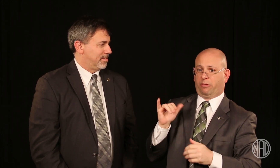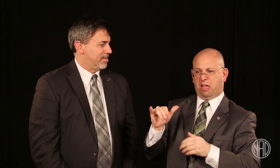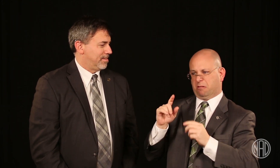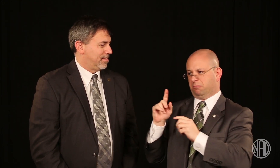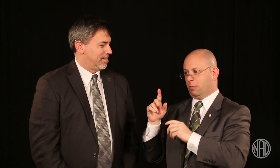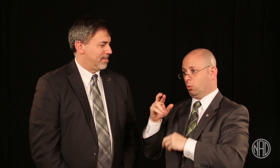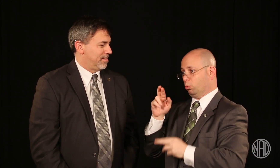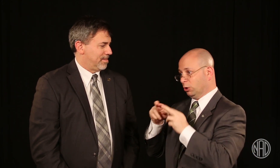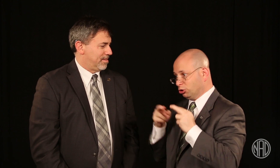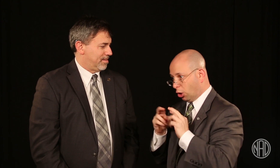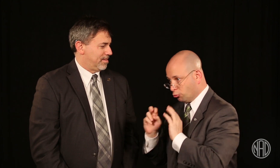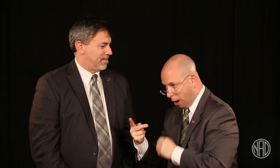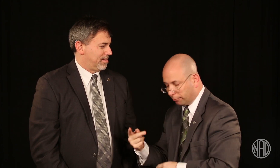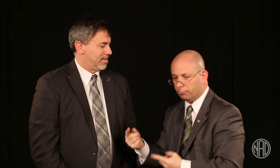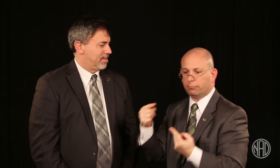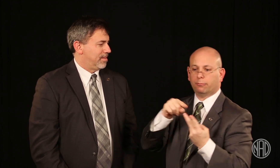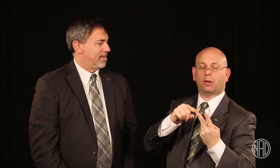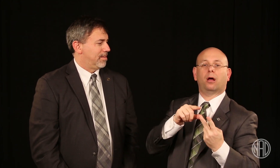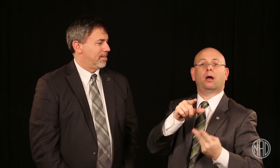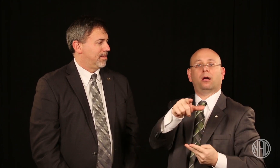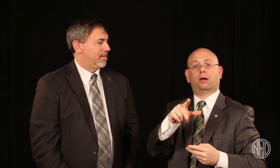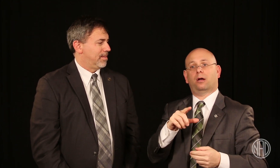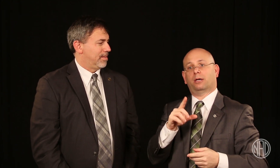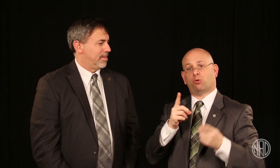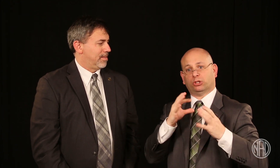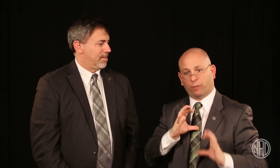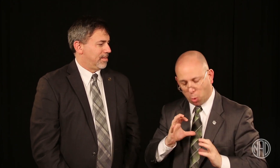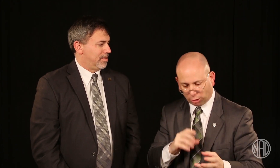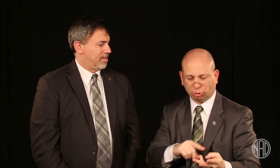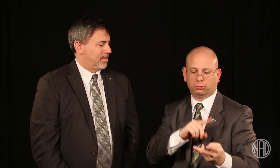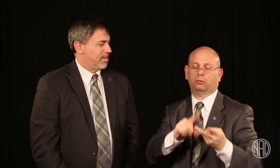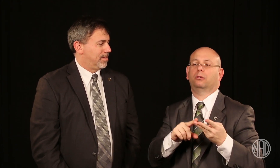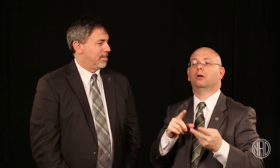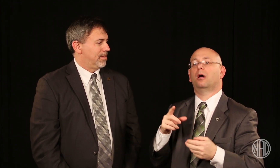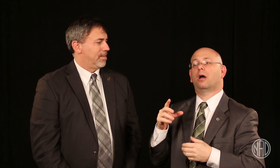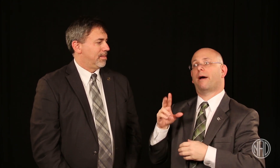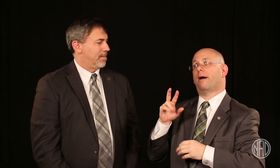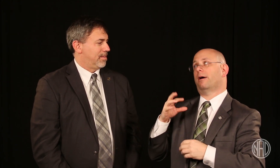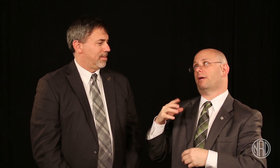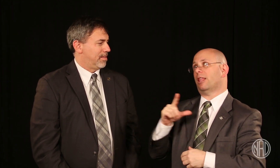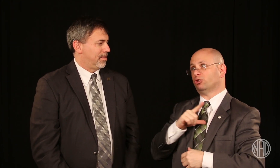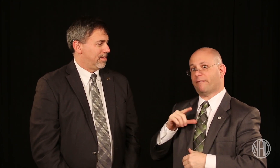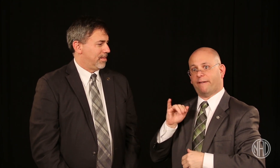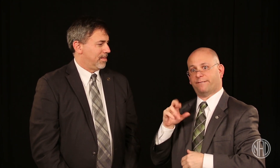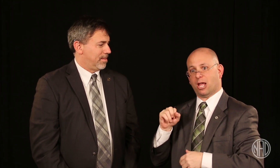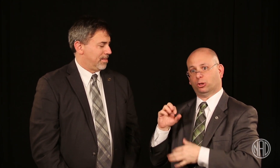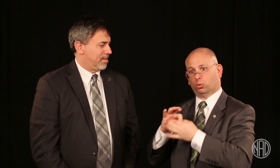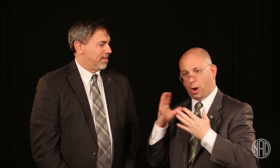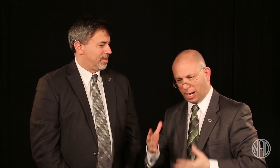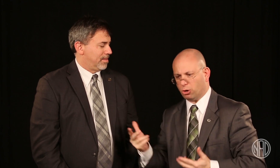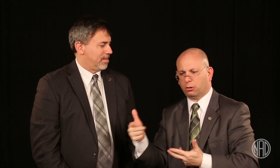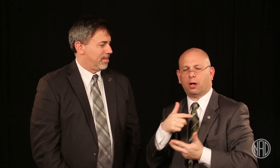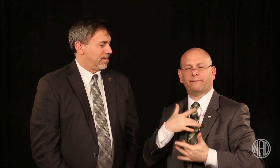The Region Representatives, the Director of Communications, and the Legislative Affairs Coordinator